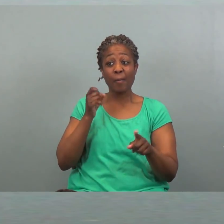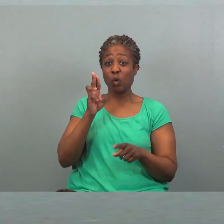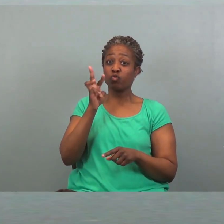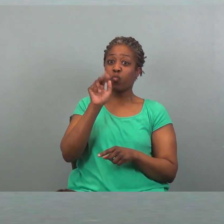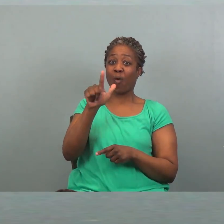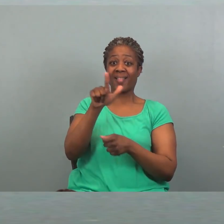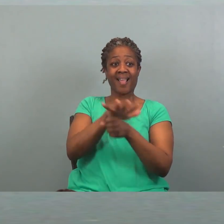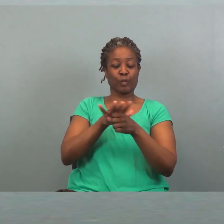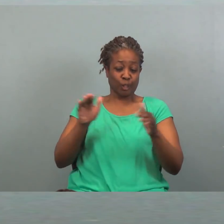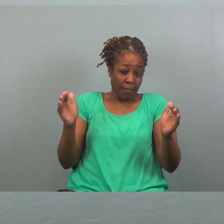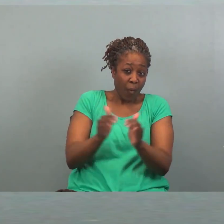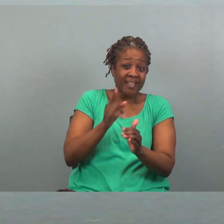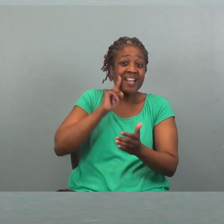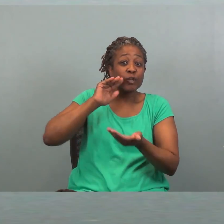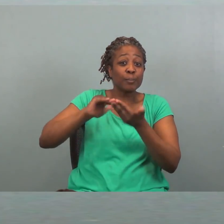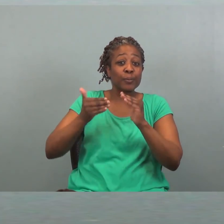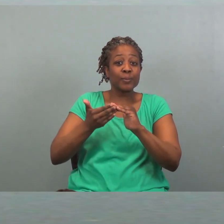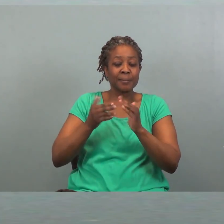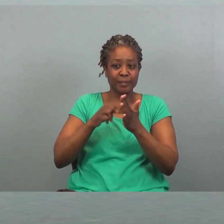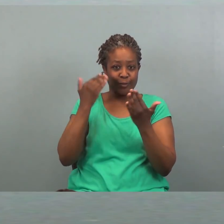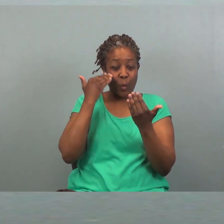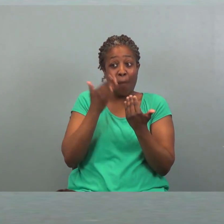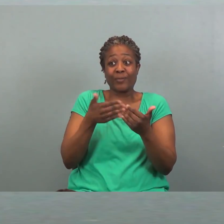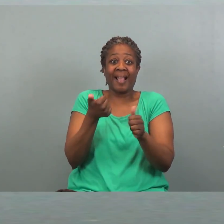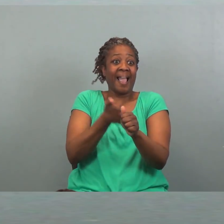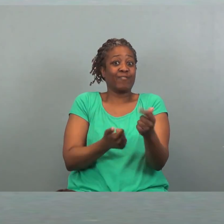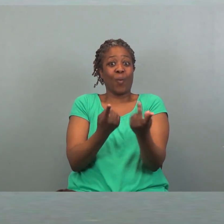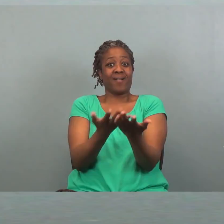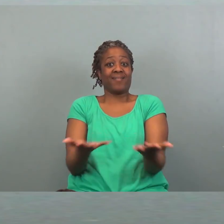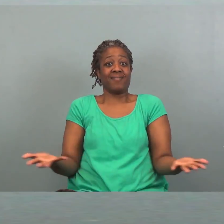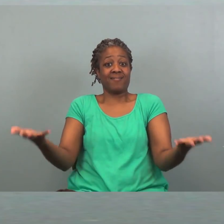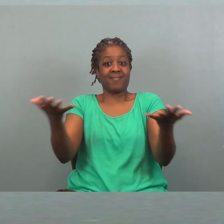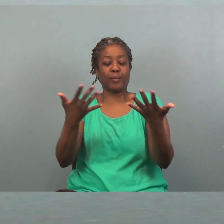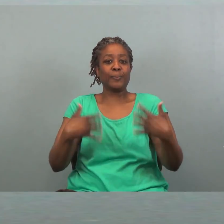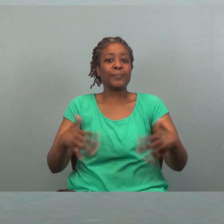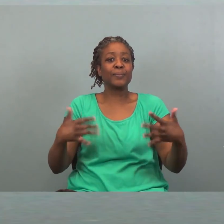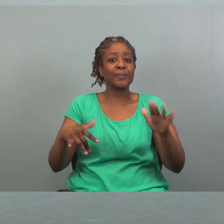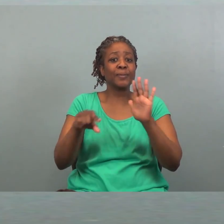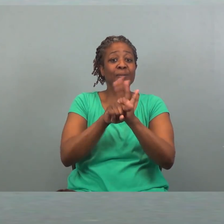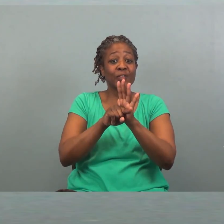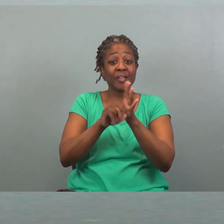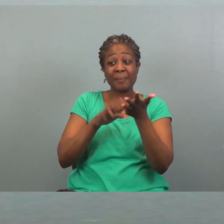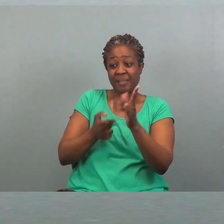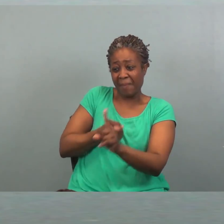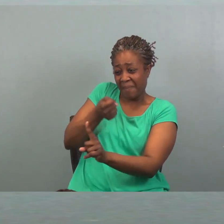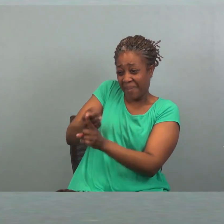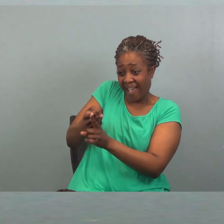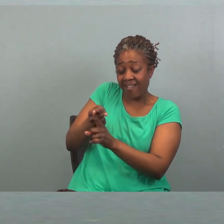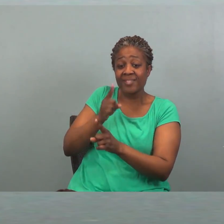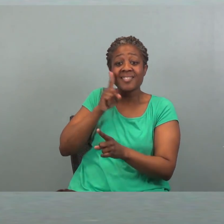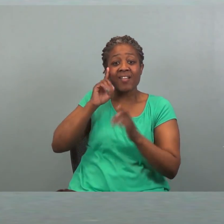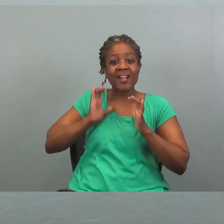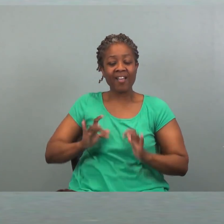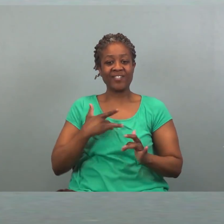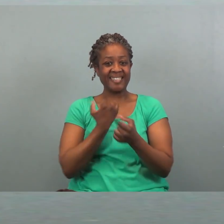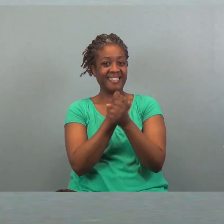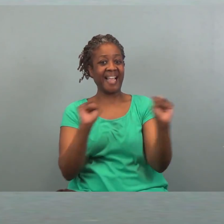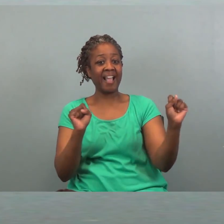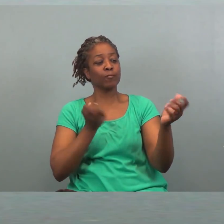especially if they're from a rural area where the Deaf community is even more minute, and everyone is known. This negatively impacts the Deaf client's willingness to be fully open with the provider,